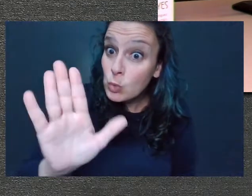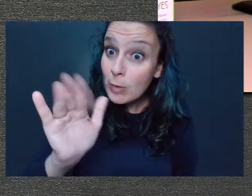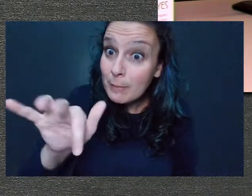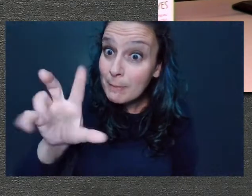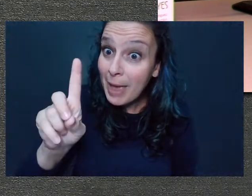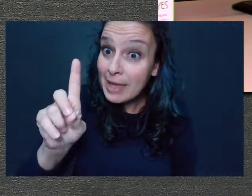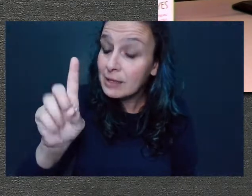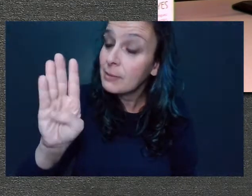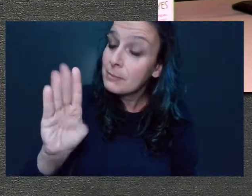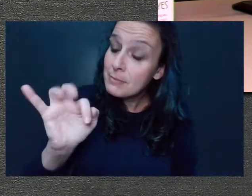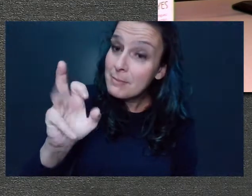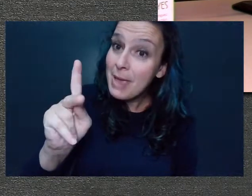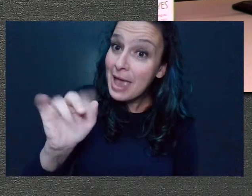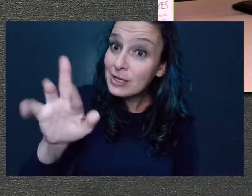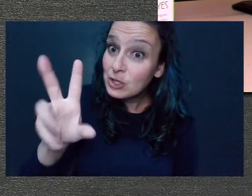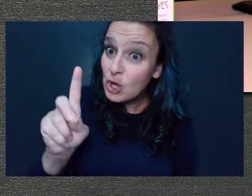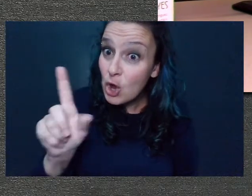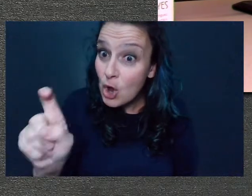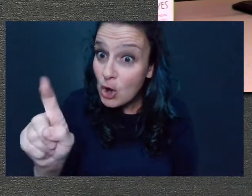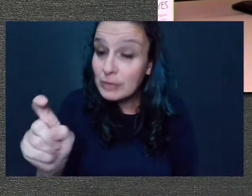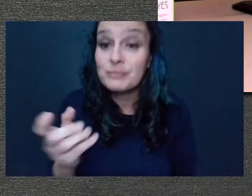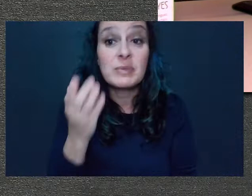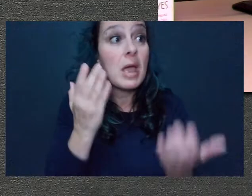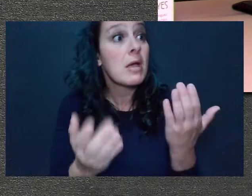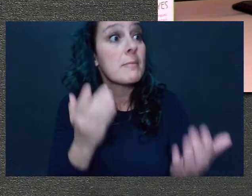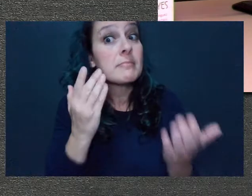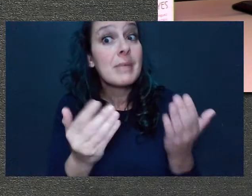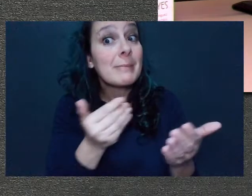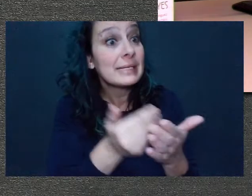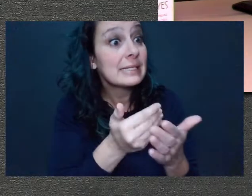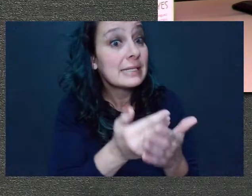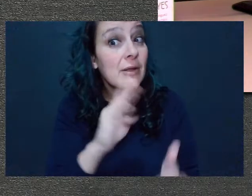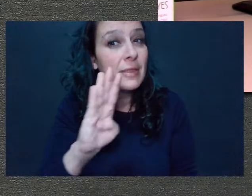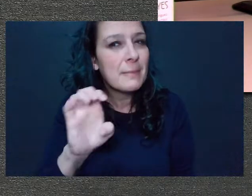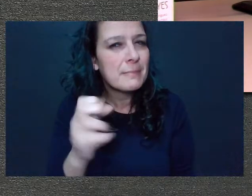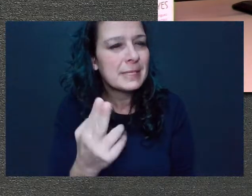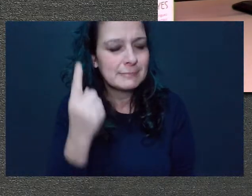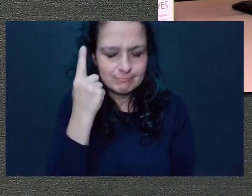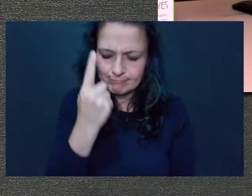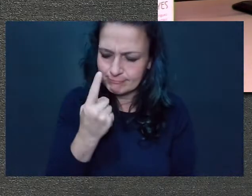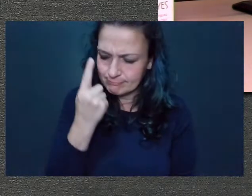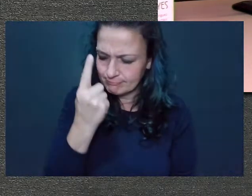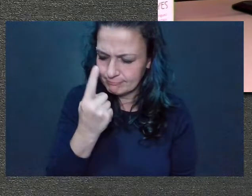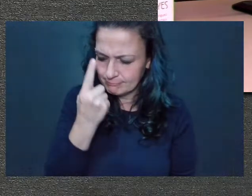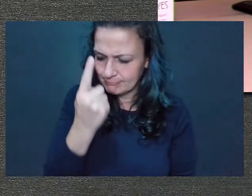Maybe they're down by the beach. Mm, what could be two things